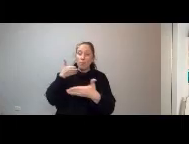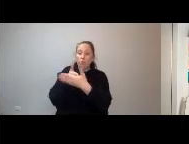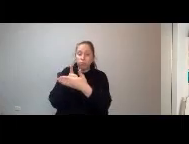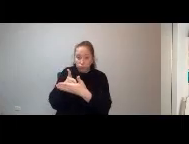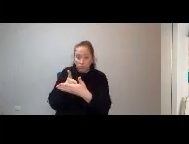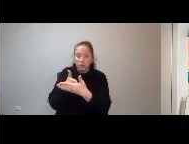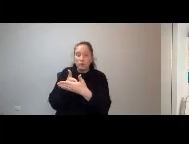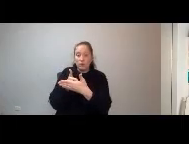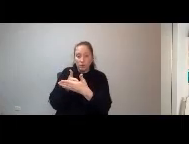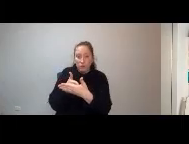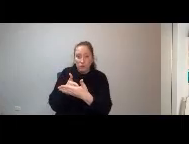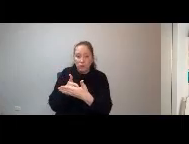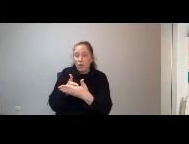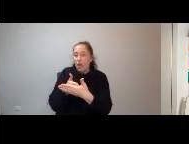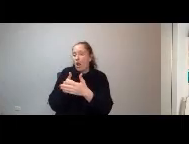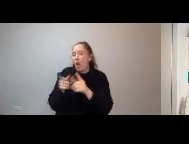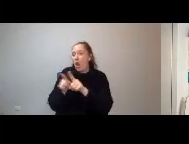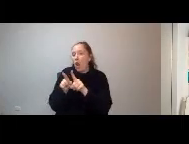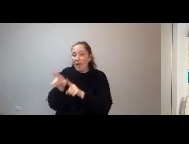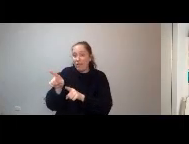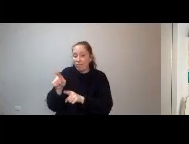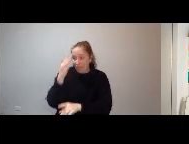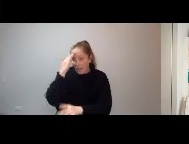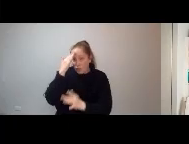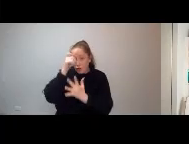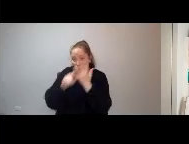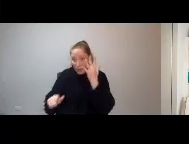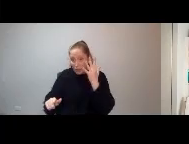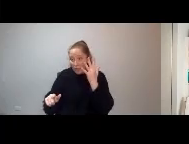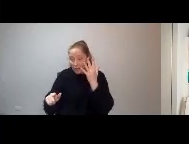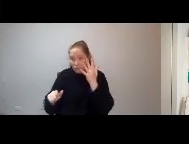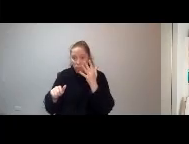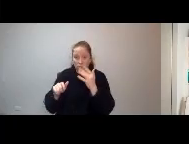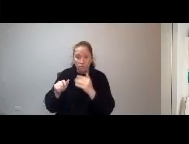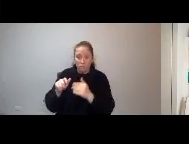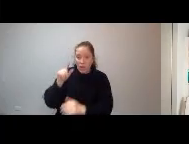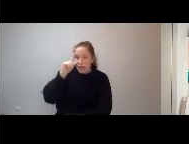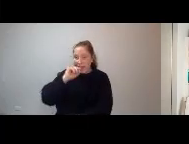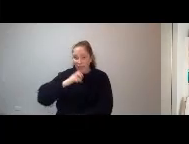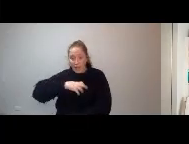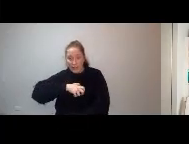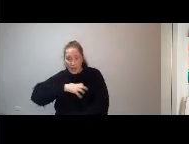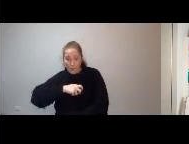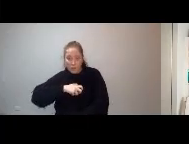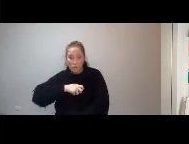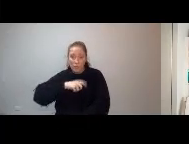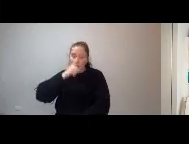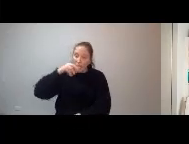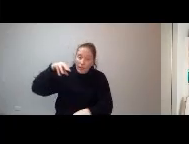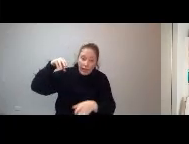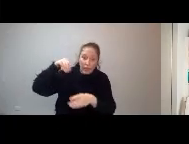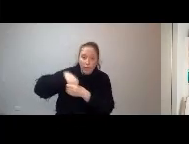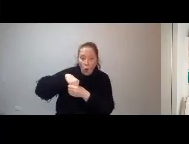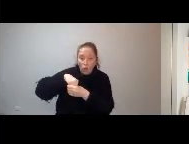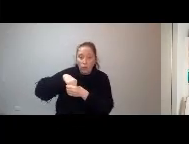which is the level of people's adaptive behaviour and people's age. And those things, you need to pay particular attention to